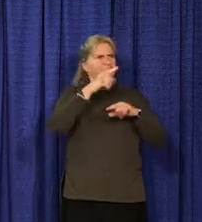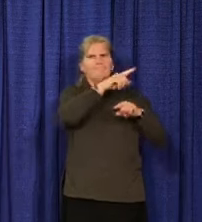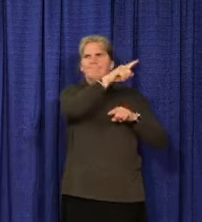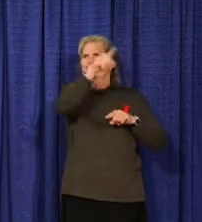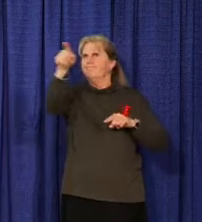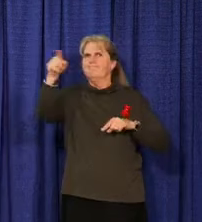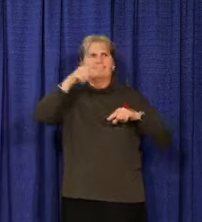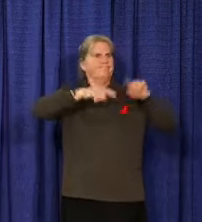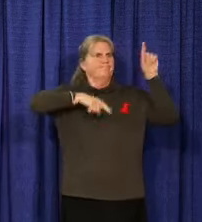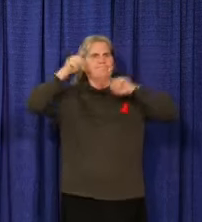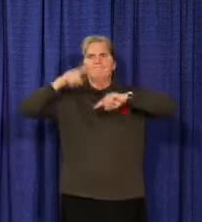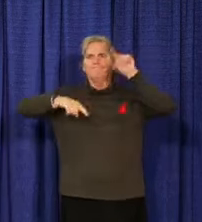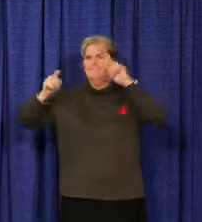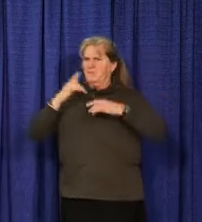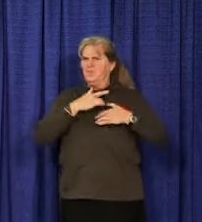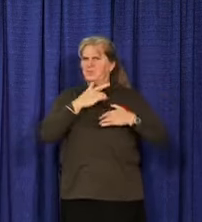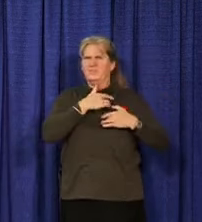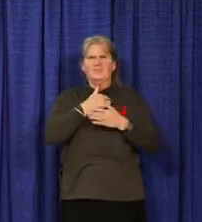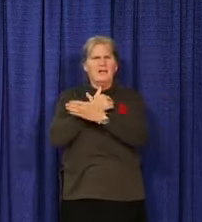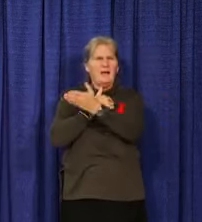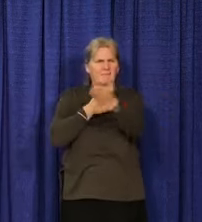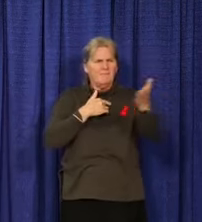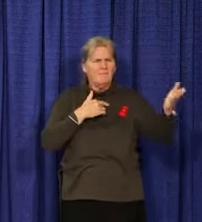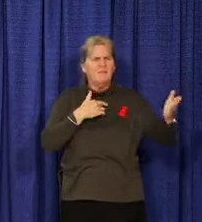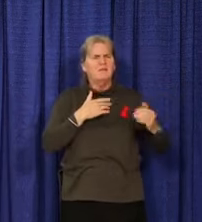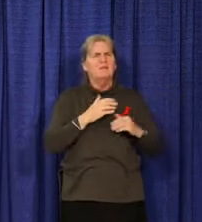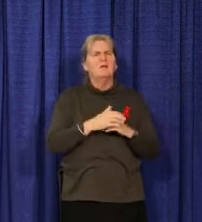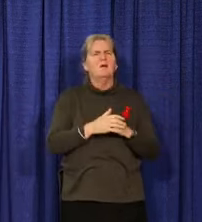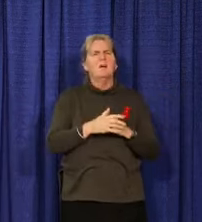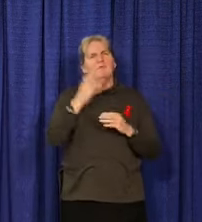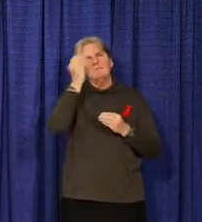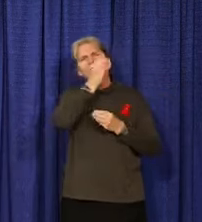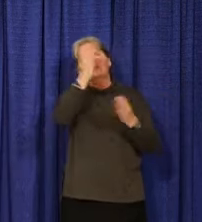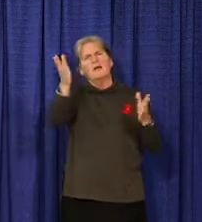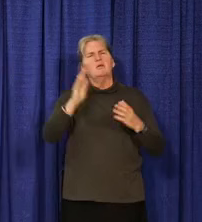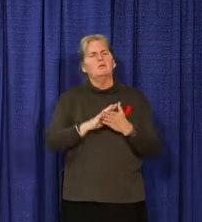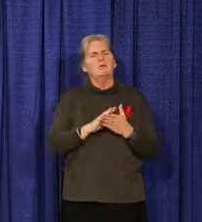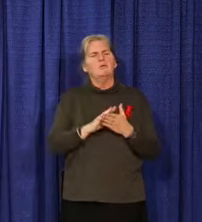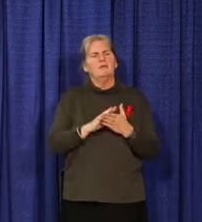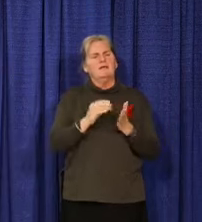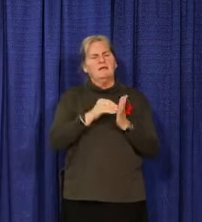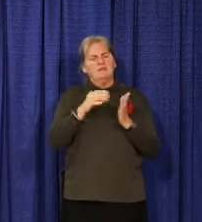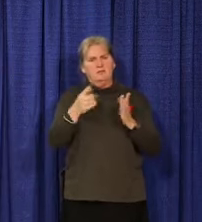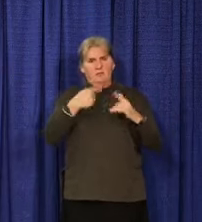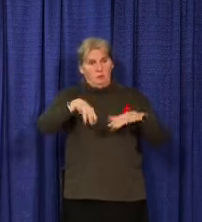variety of concerns, I would want to say that I think students need us to be